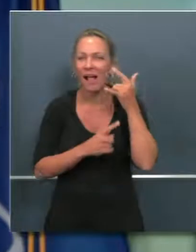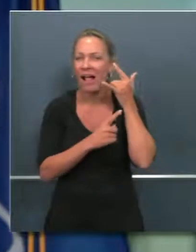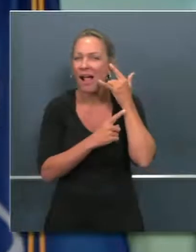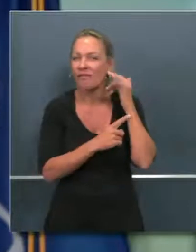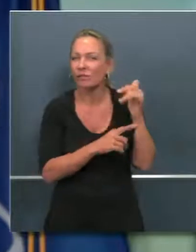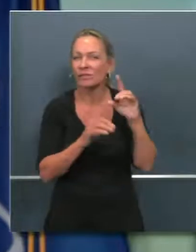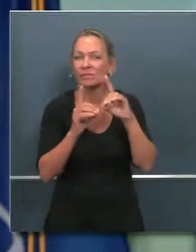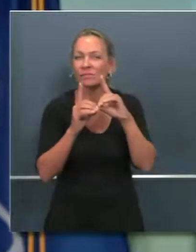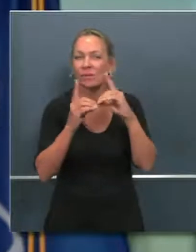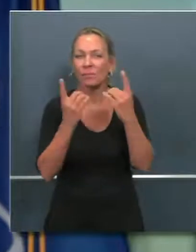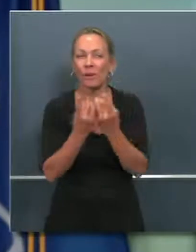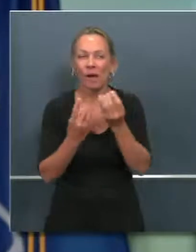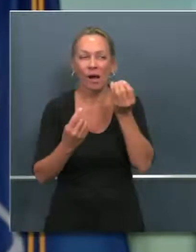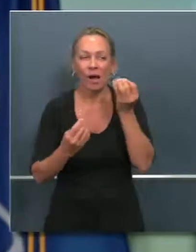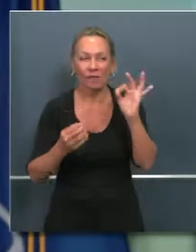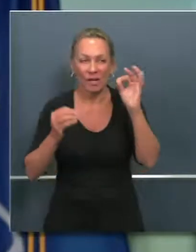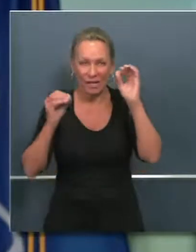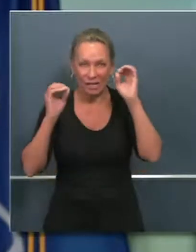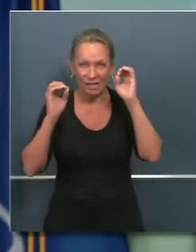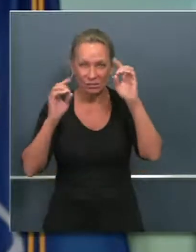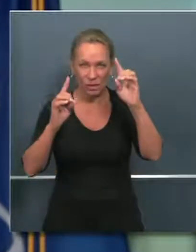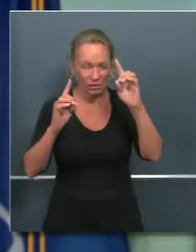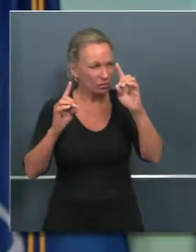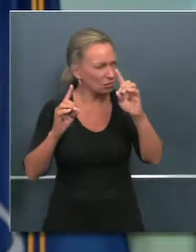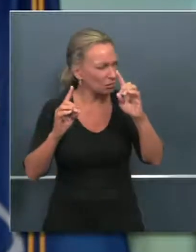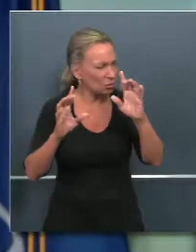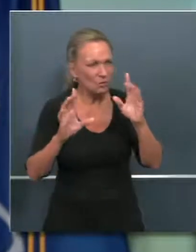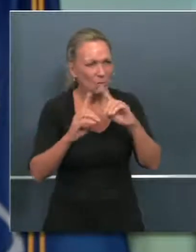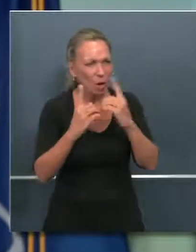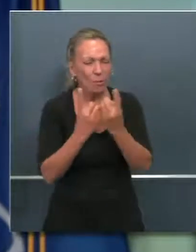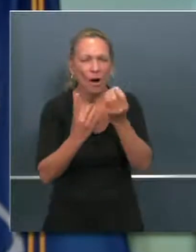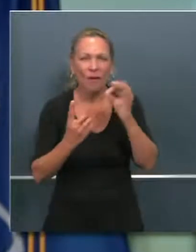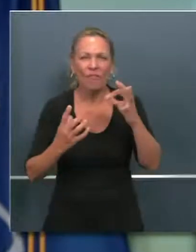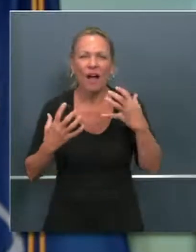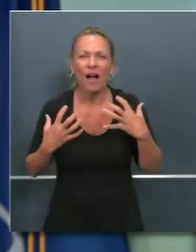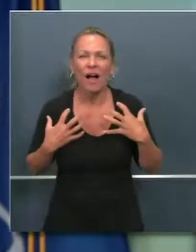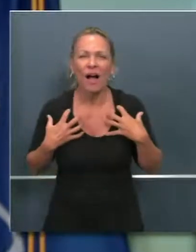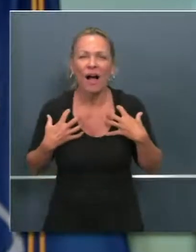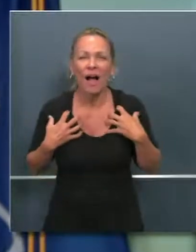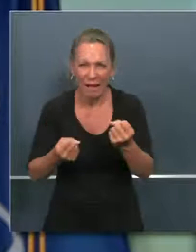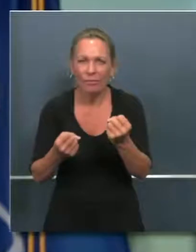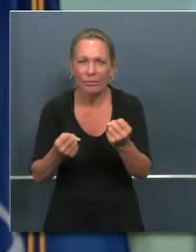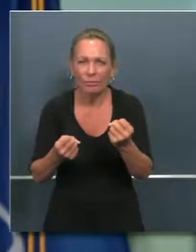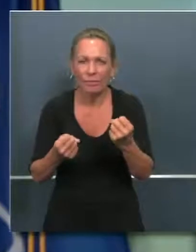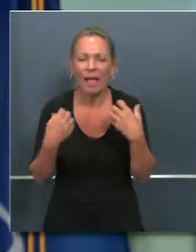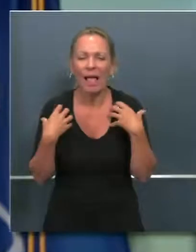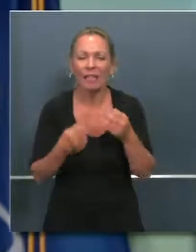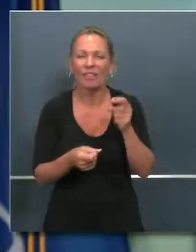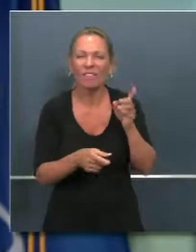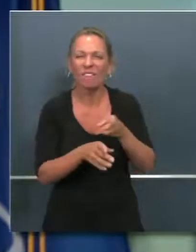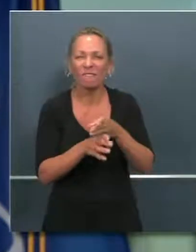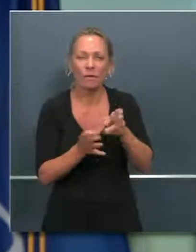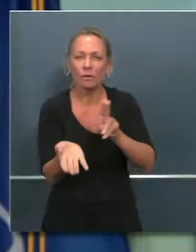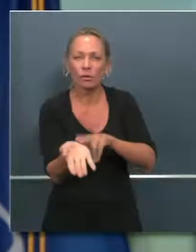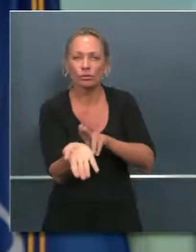nursing facilities can occur in a lower-risk way we recognize the and frankly the demand